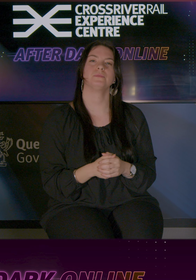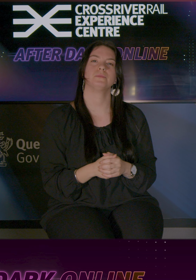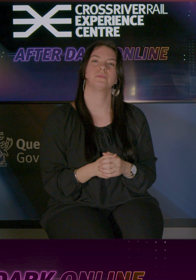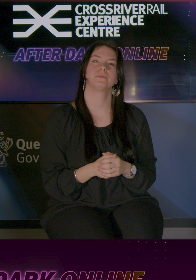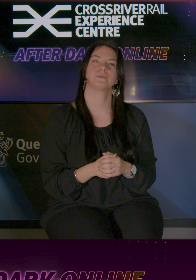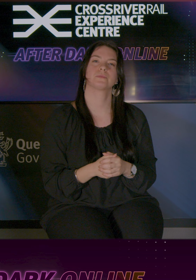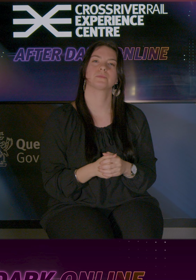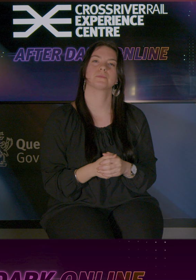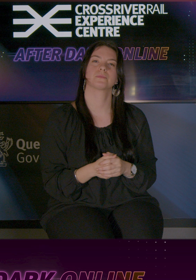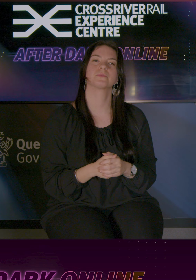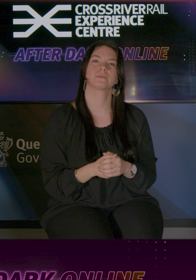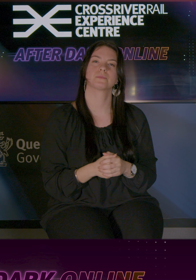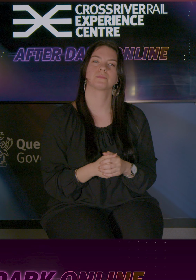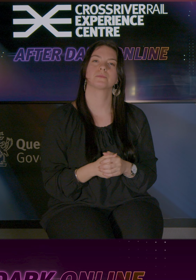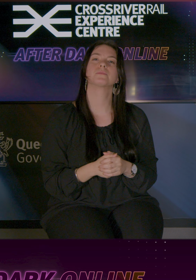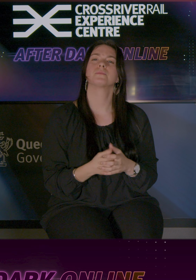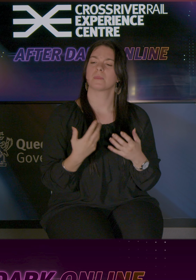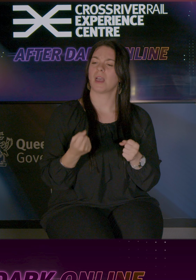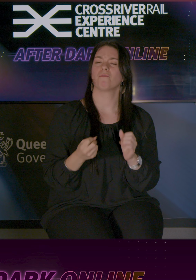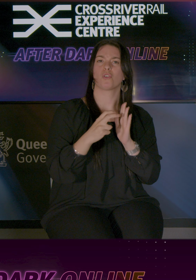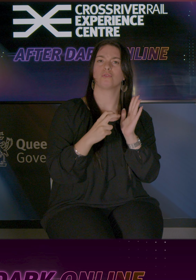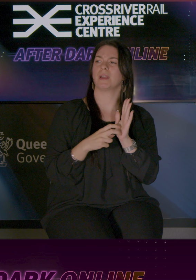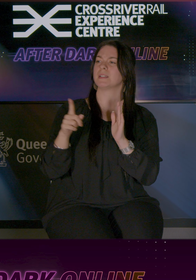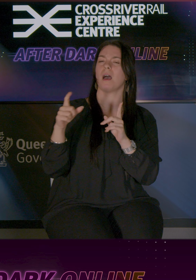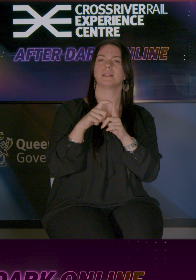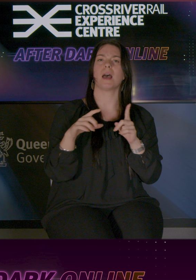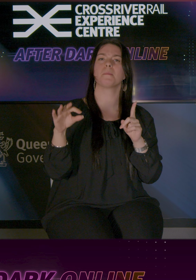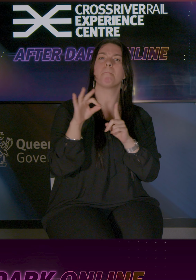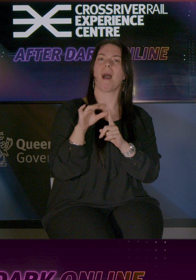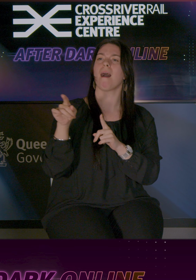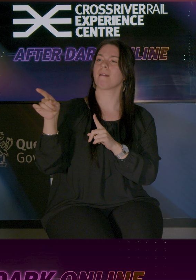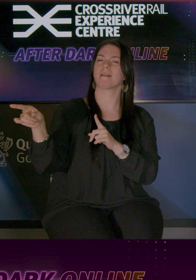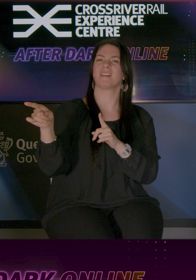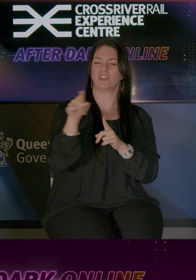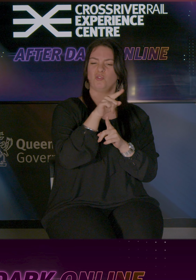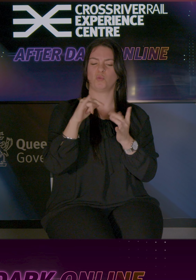the contractor in Dutton Park to Salisbury line delivering the both ground accessible